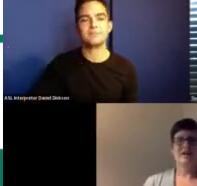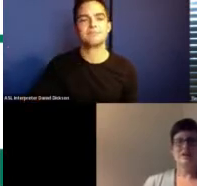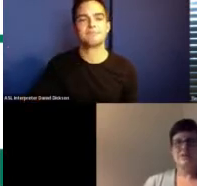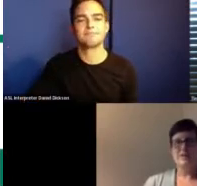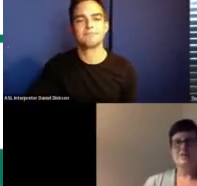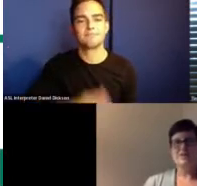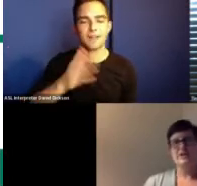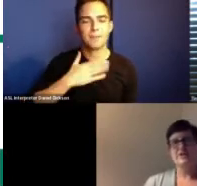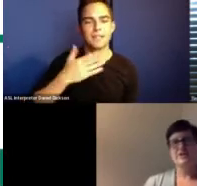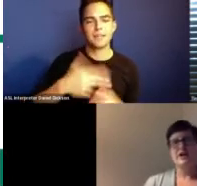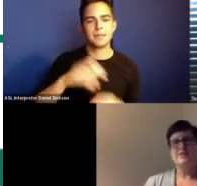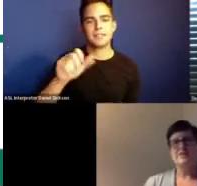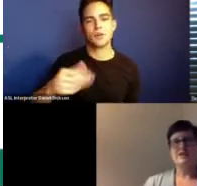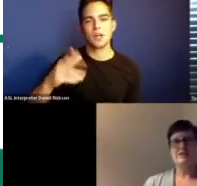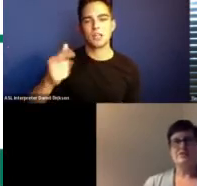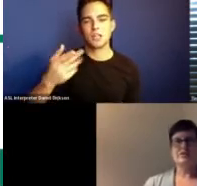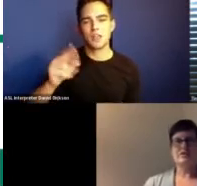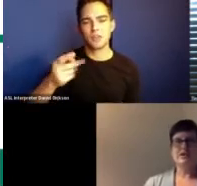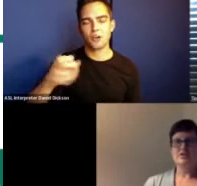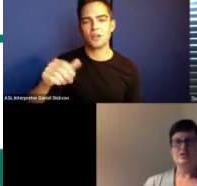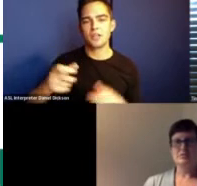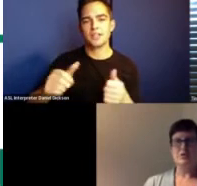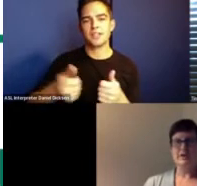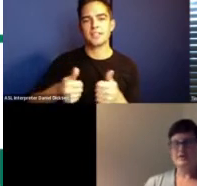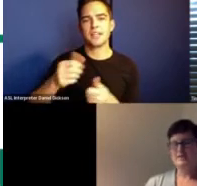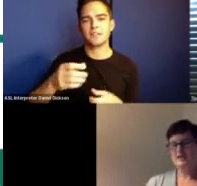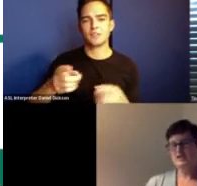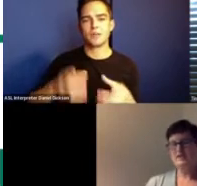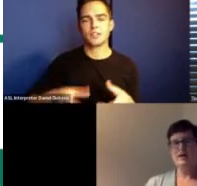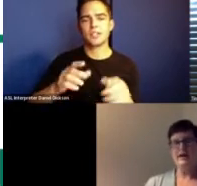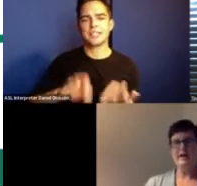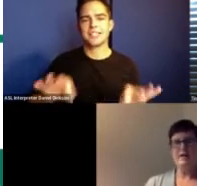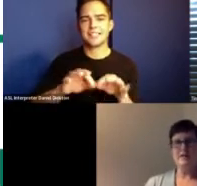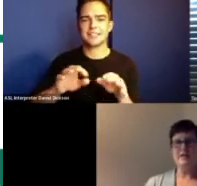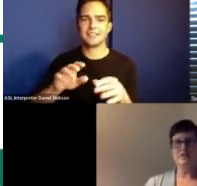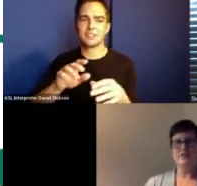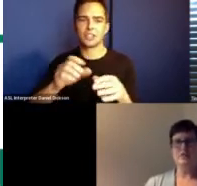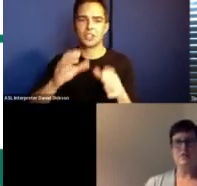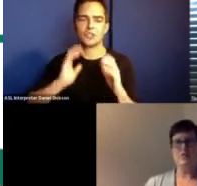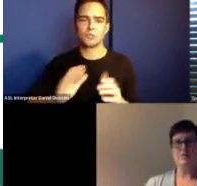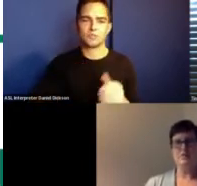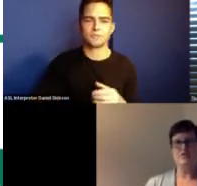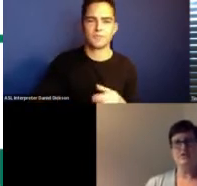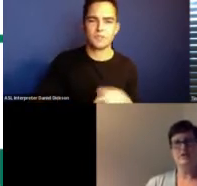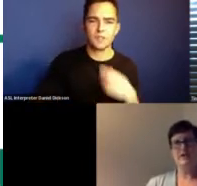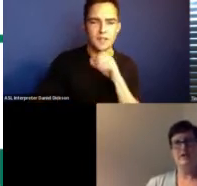Sarah Gunther: Hello, my name is Sarah Gunther. I'm the Executive Director of Key Consumer Organization. I am a 40 year old white woman with short dark hair